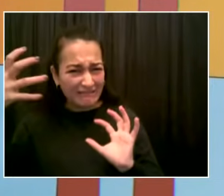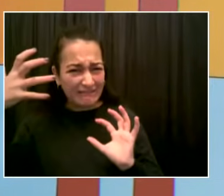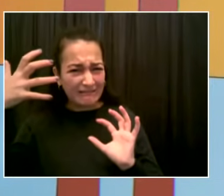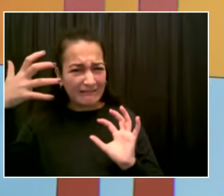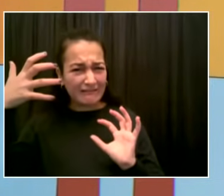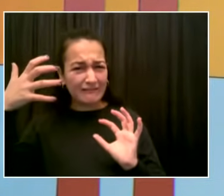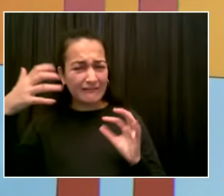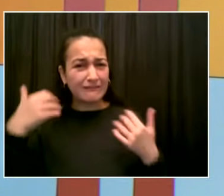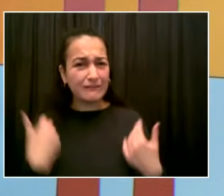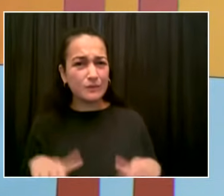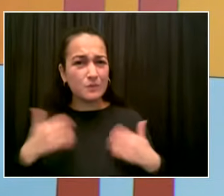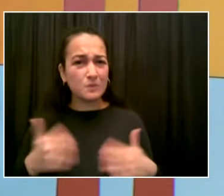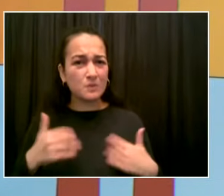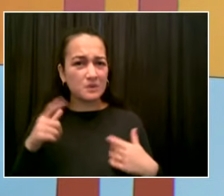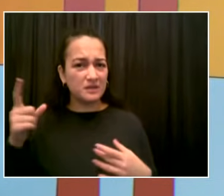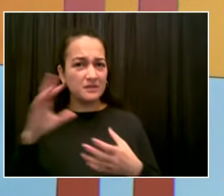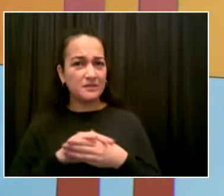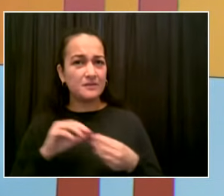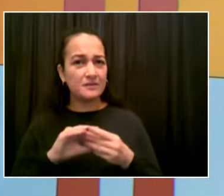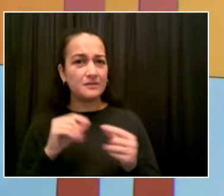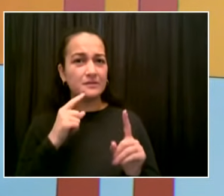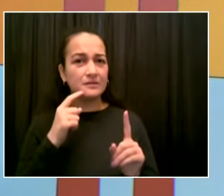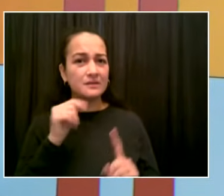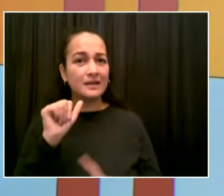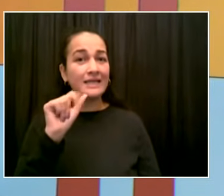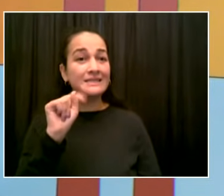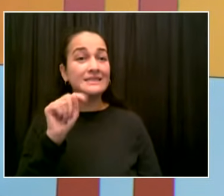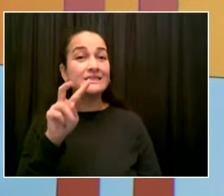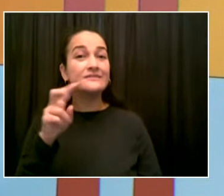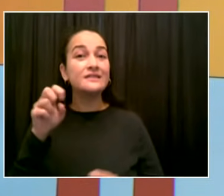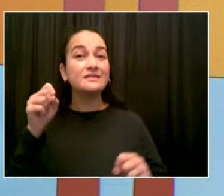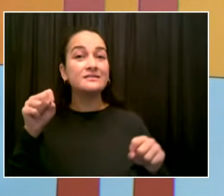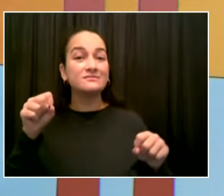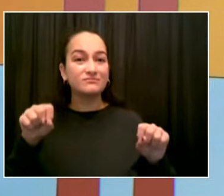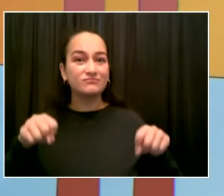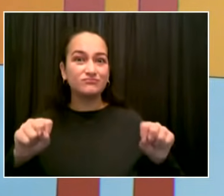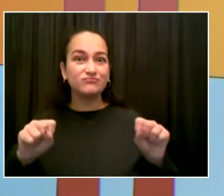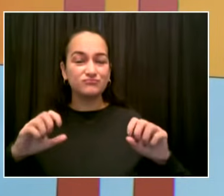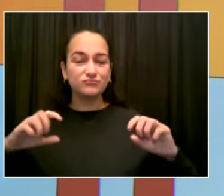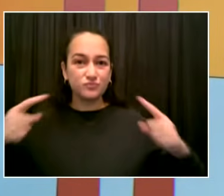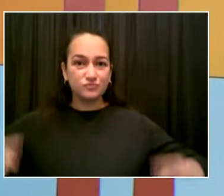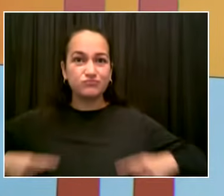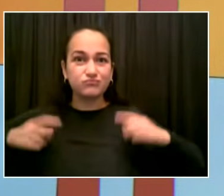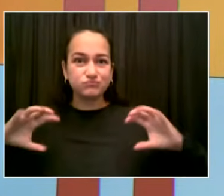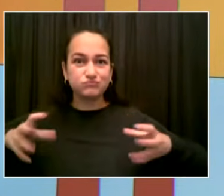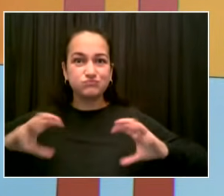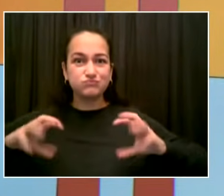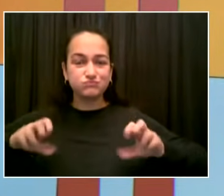ANECDOTES LIKE ATVs, SEEING PEOPLE SHOW UP IN THE PARK AND, OF COURSE, SOME MURDERS WE'VE SEEN RECENTLY. WHAT DO YOU MAKE OF THIS